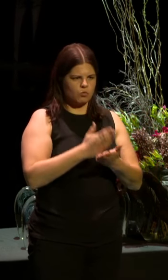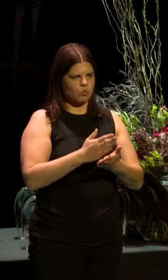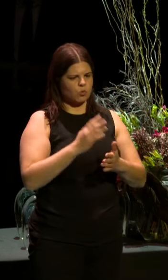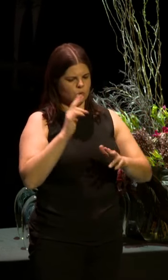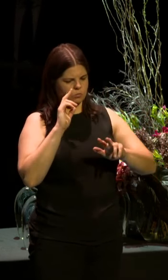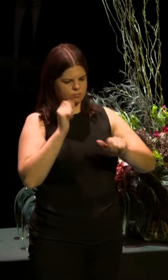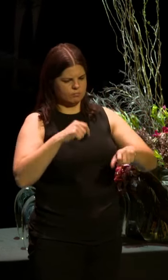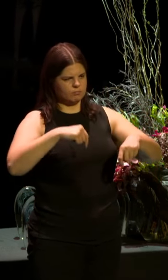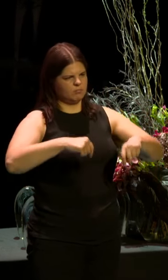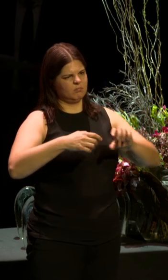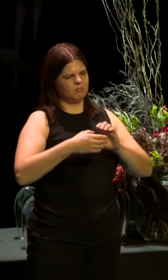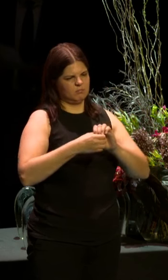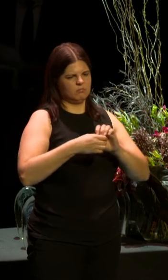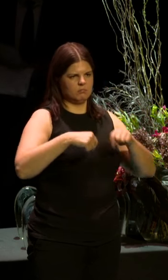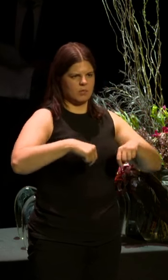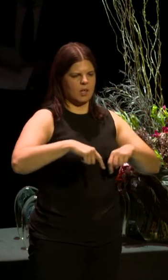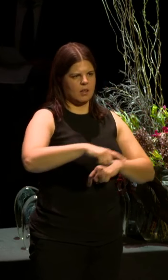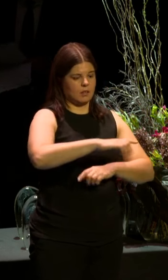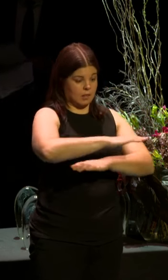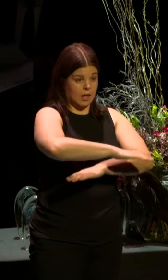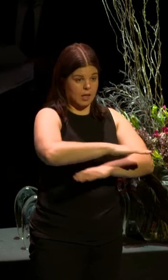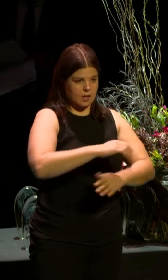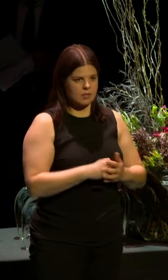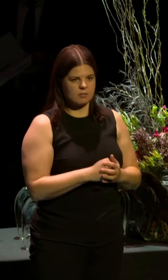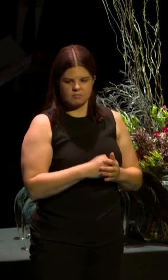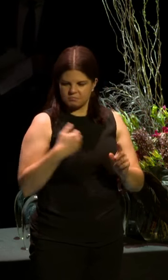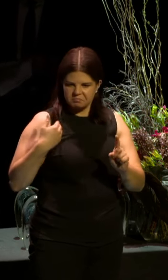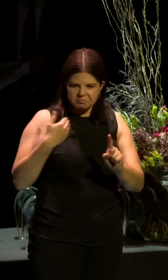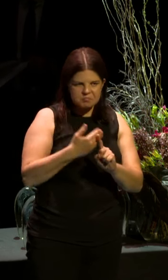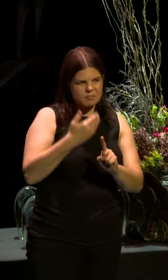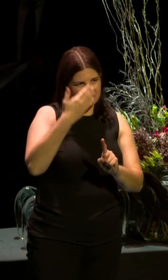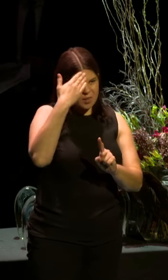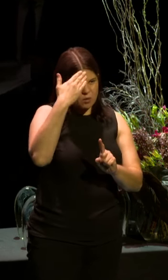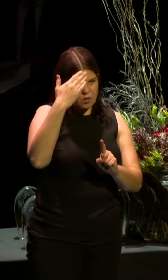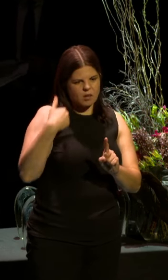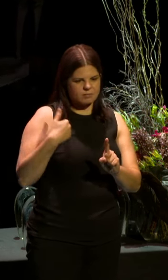Of our elders, past, present and emerging.